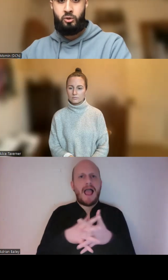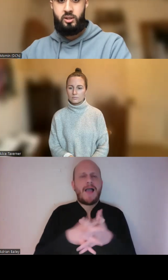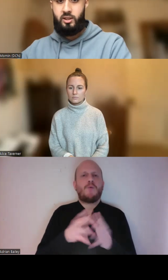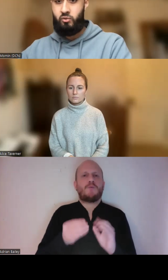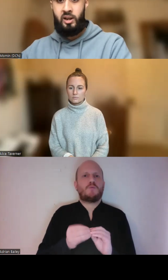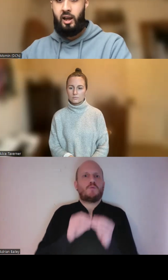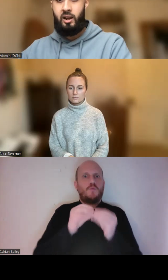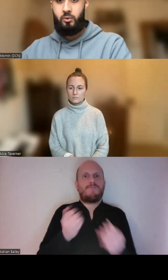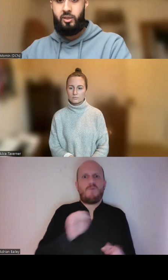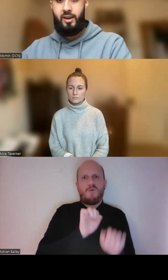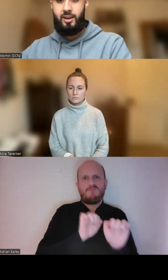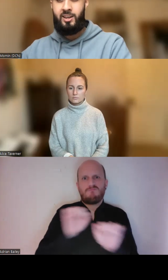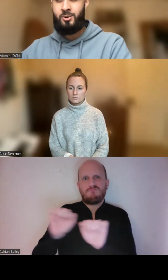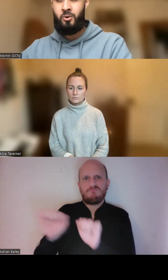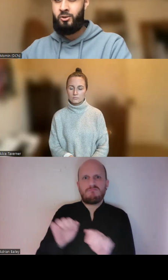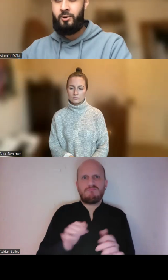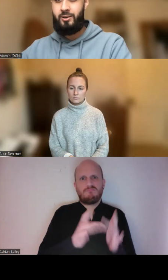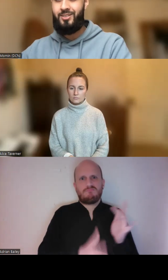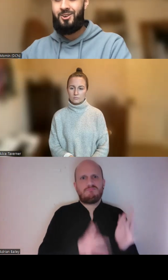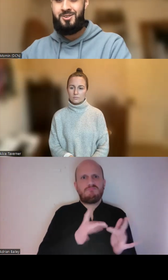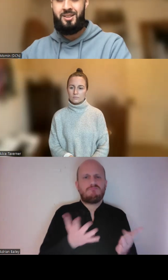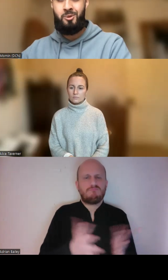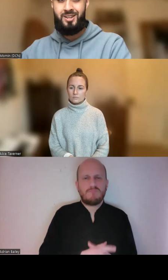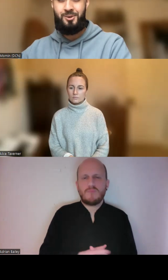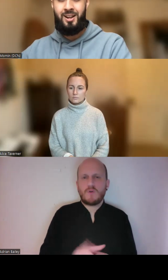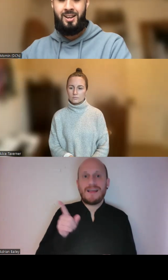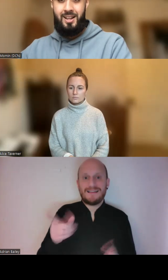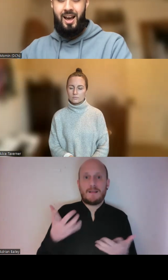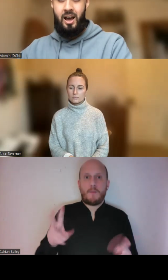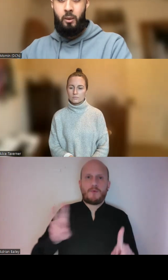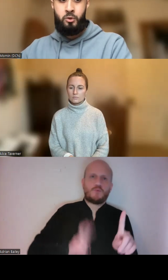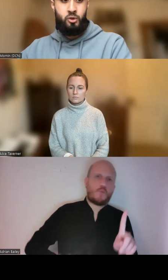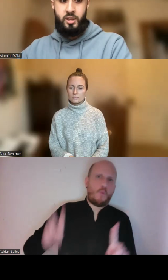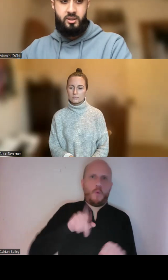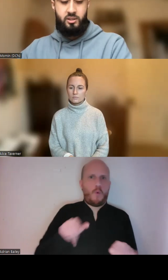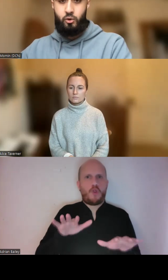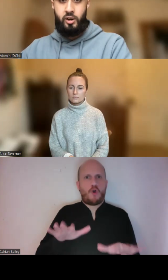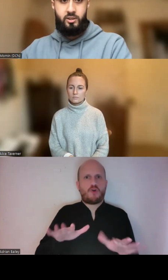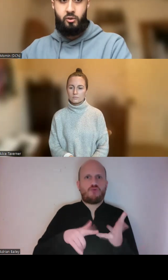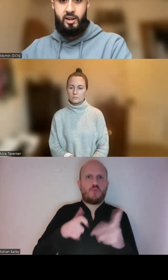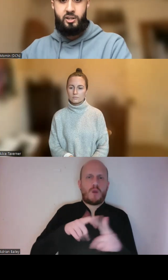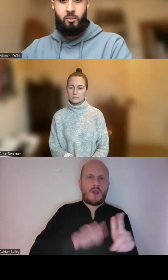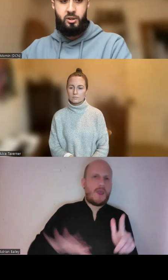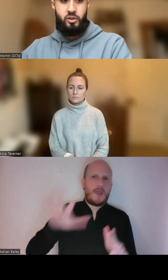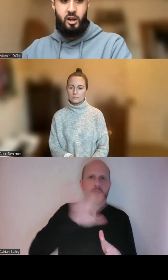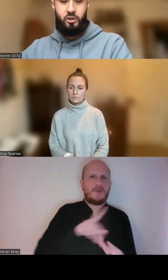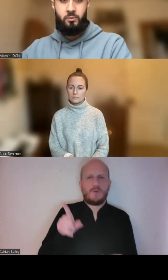He's really talented with it and he is going on tour around the country at the moment as well. He's a great tech champion to reach out to.